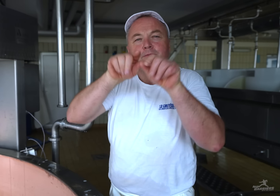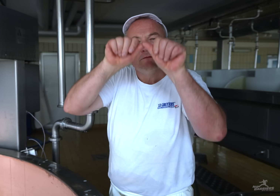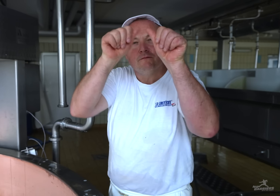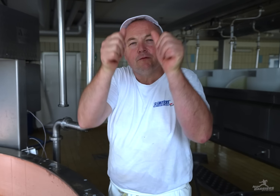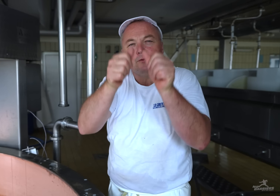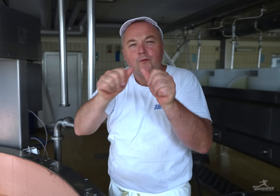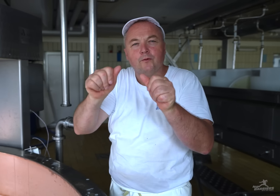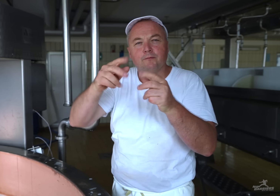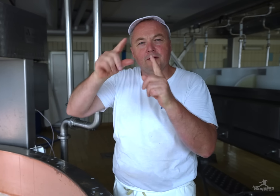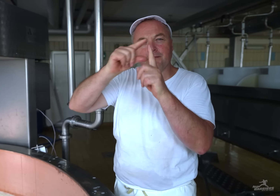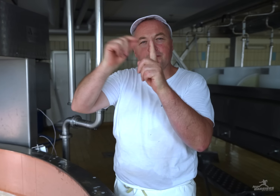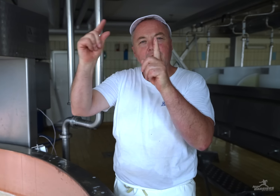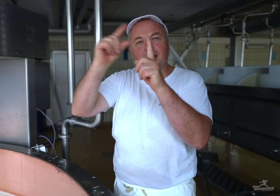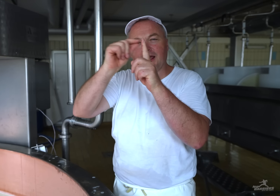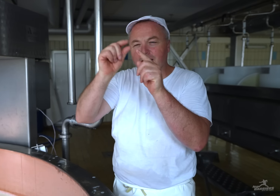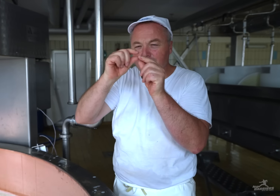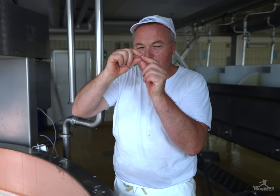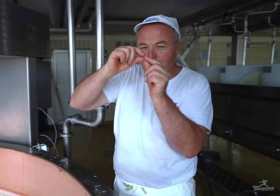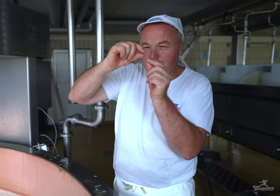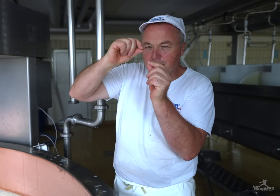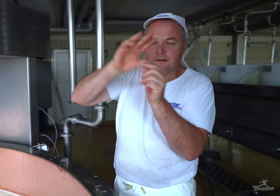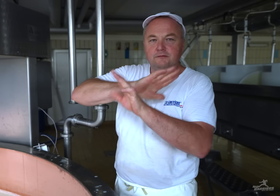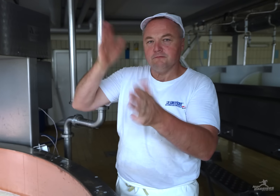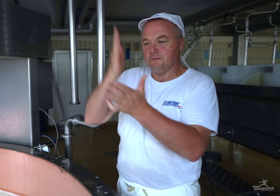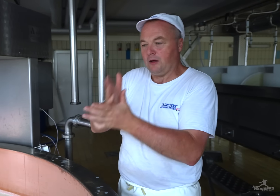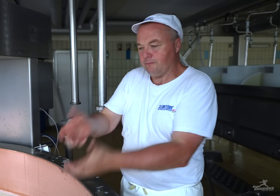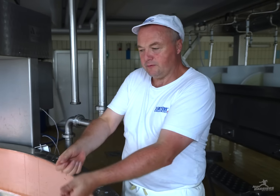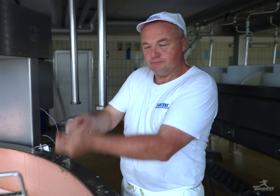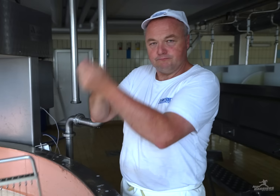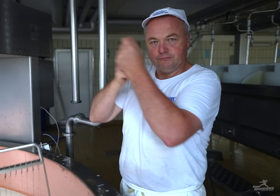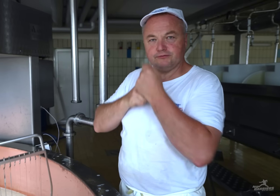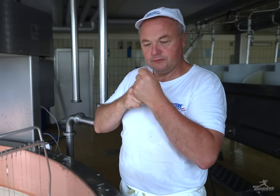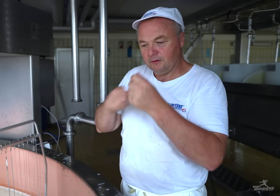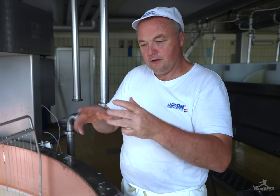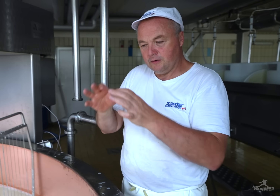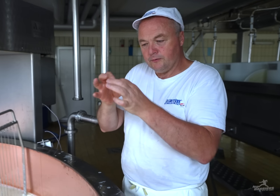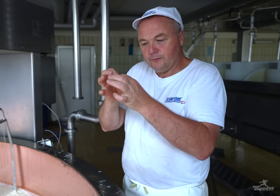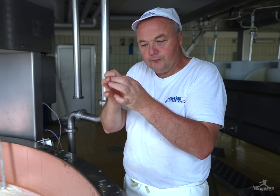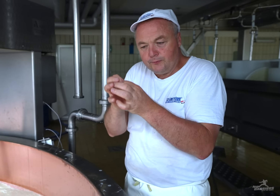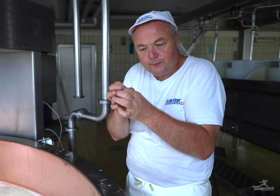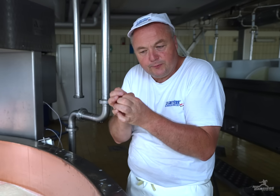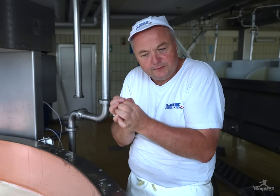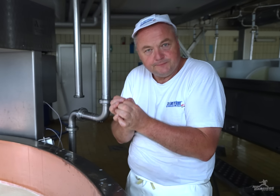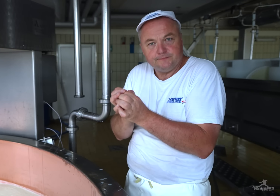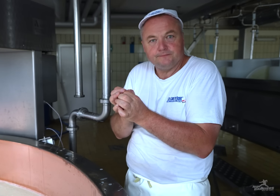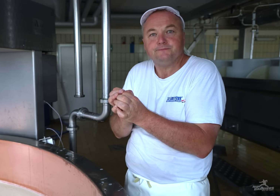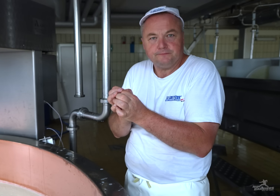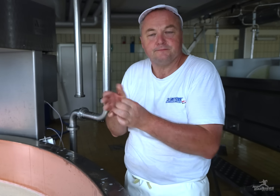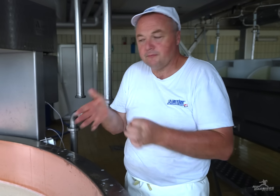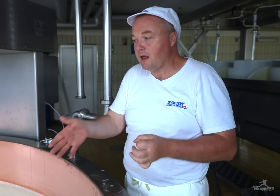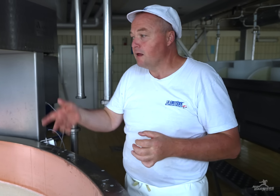like grains. We’ll stop the machine and pull it out when it’s grainy like that.